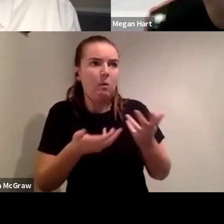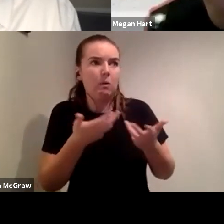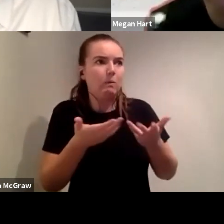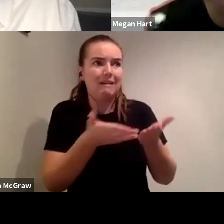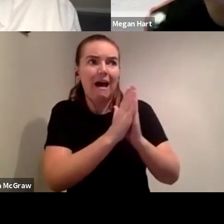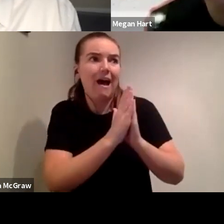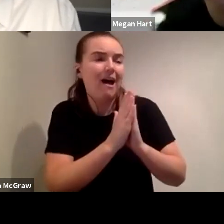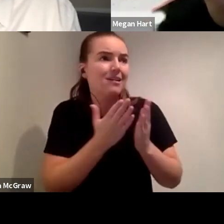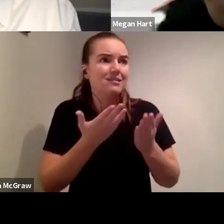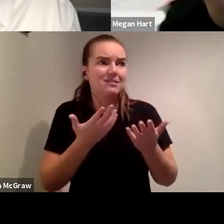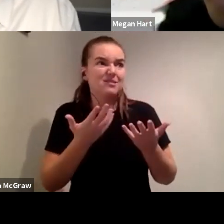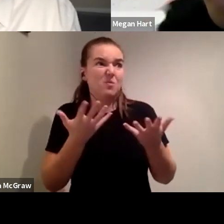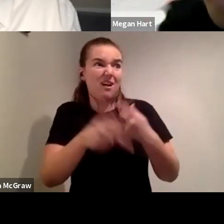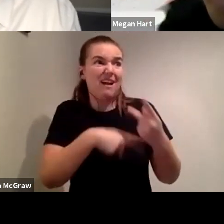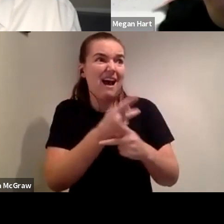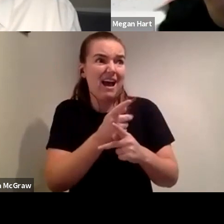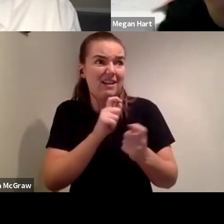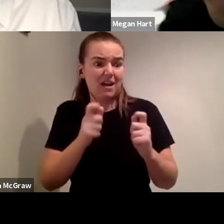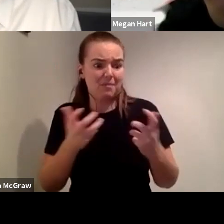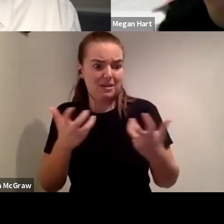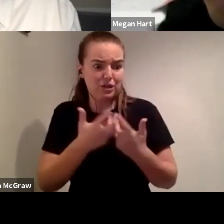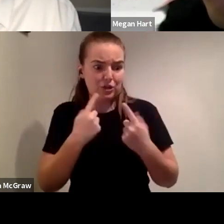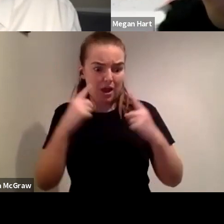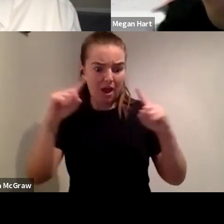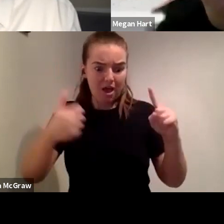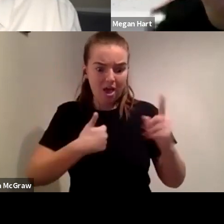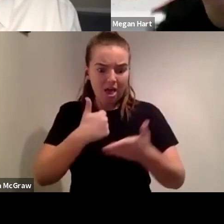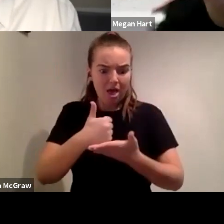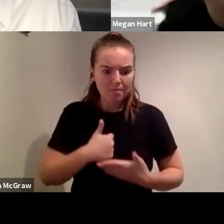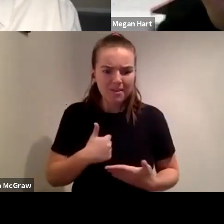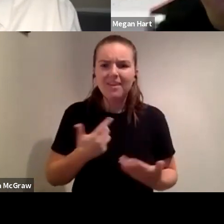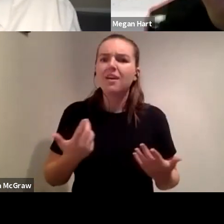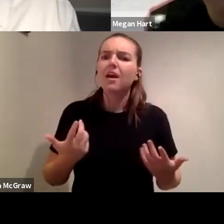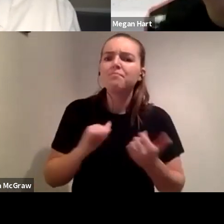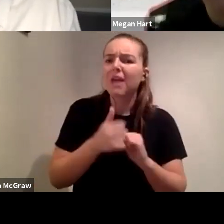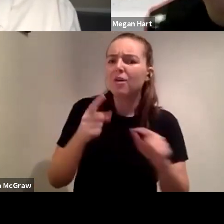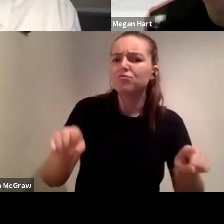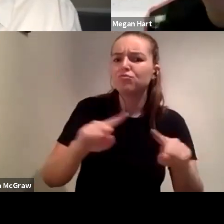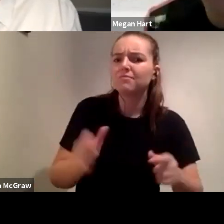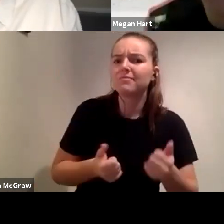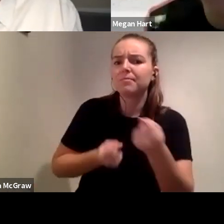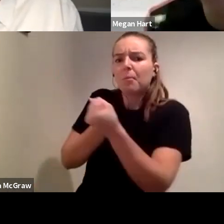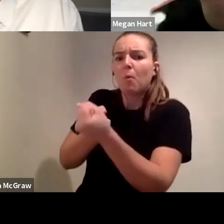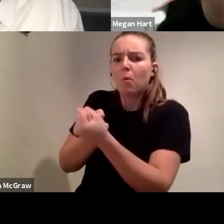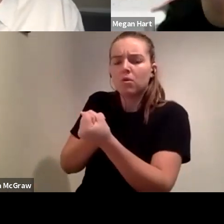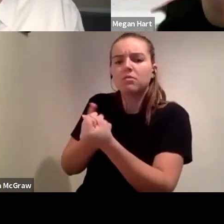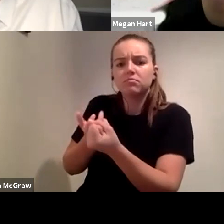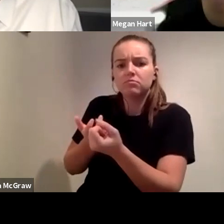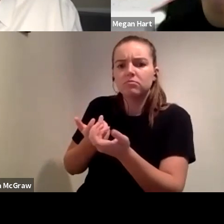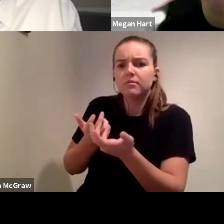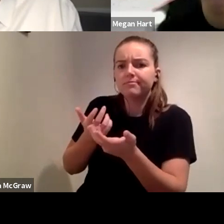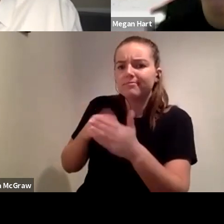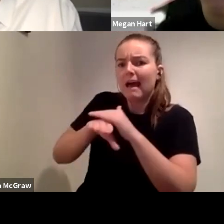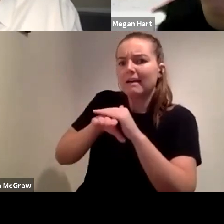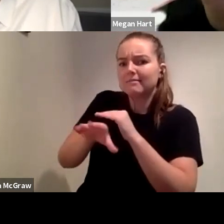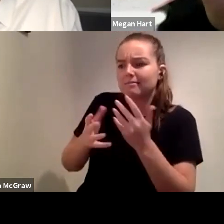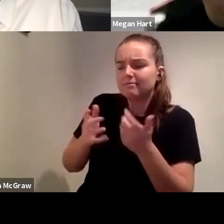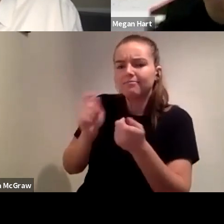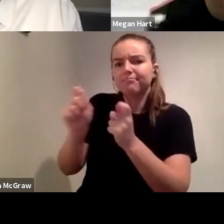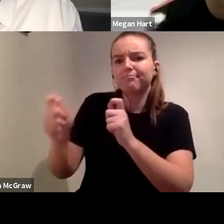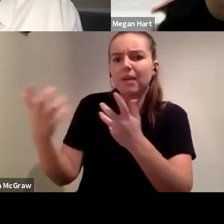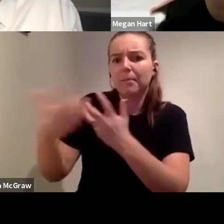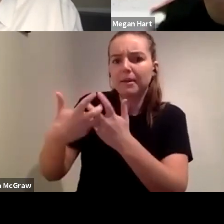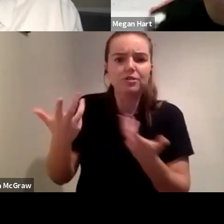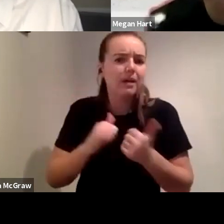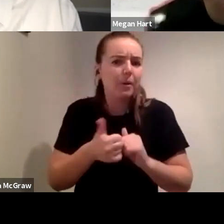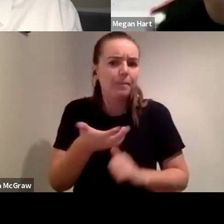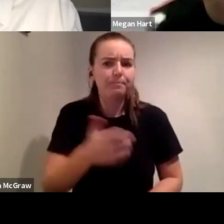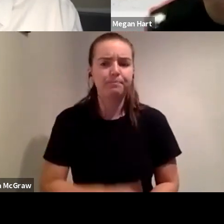If you have an employee who needs some type of supports in turn of being successful in the workplace but does not know what might be available.